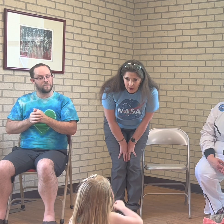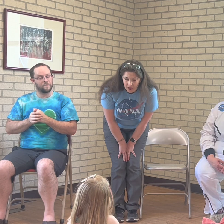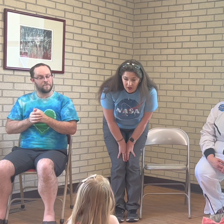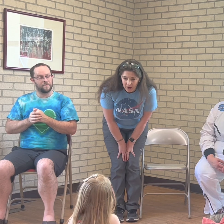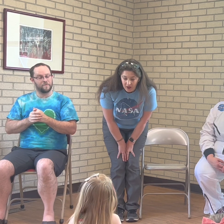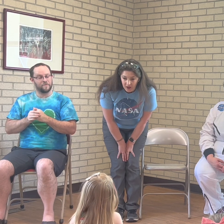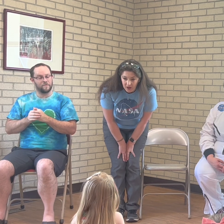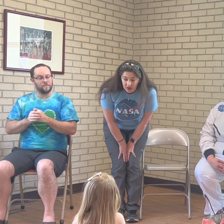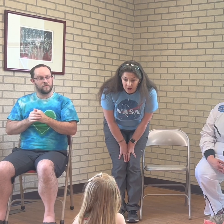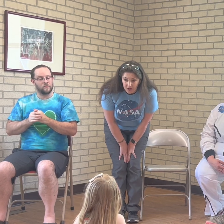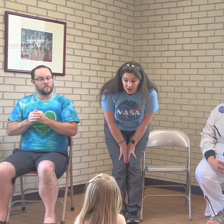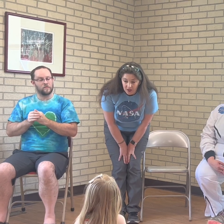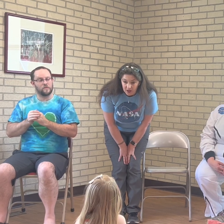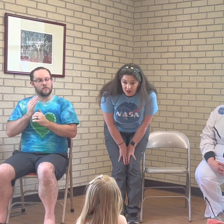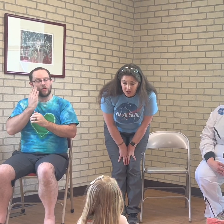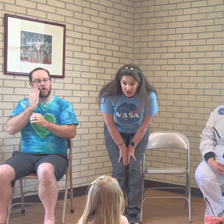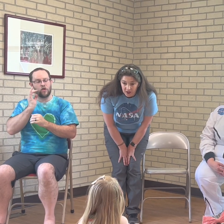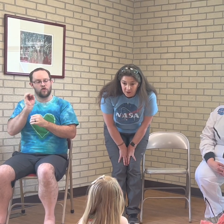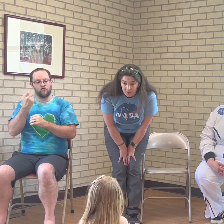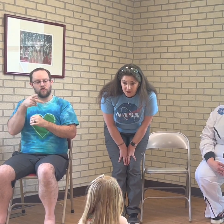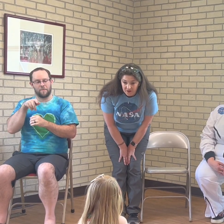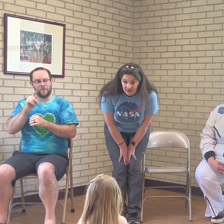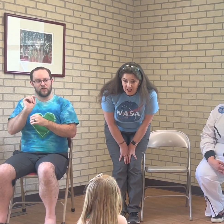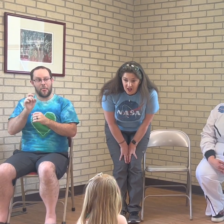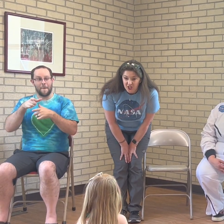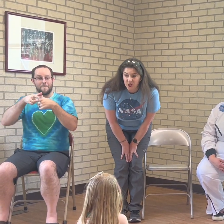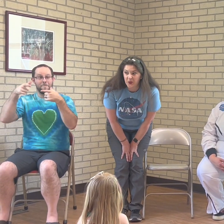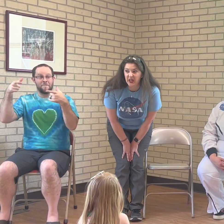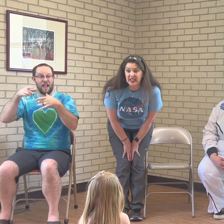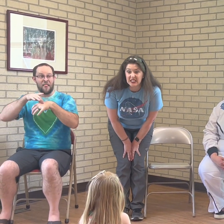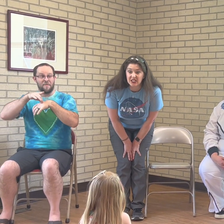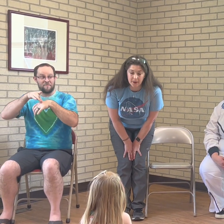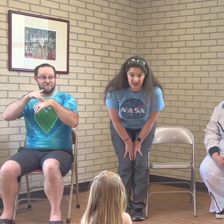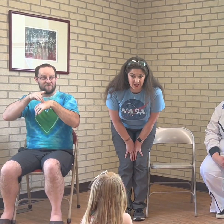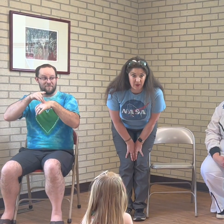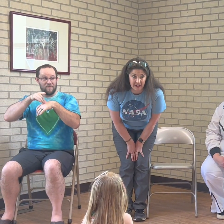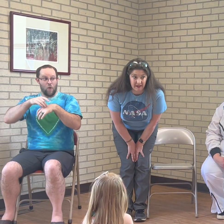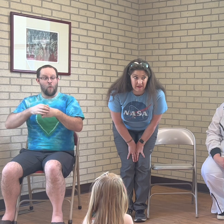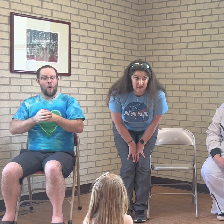Audience: Did you know that Jupiter is the biggest planet?